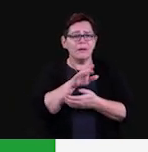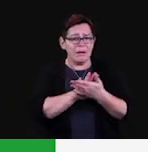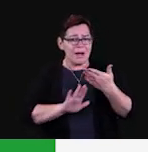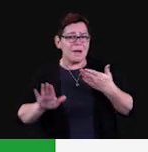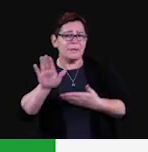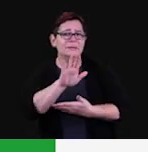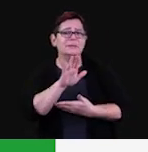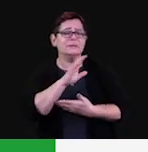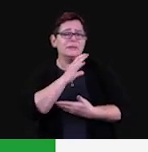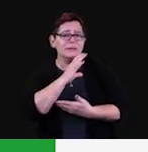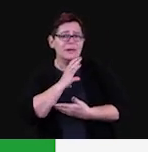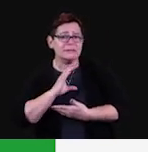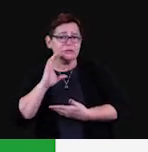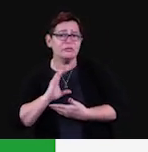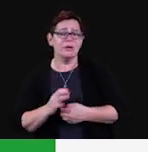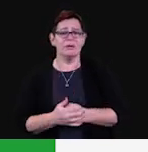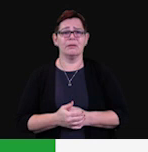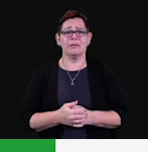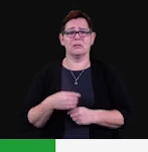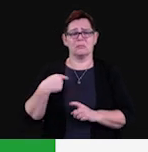I opened up a bank account in Canada;